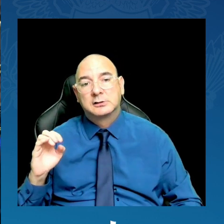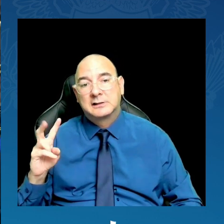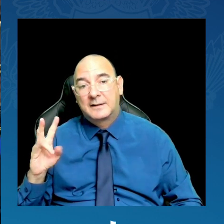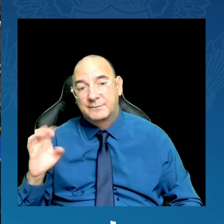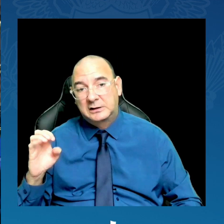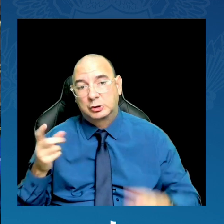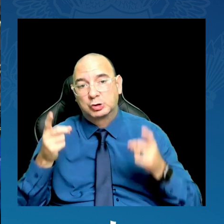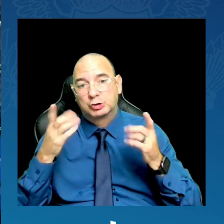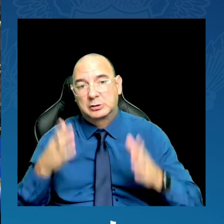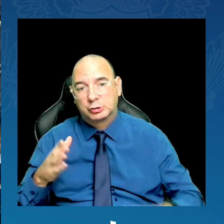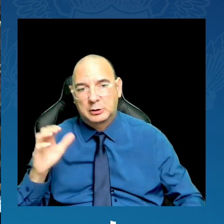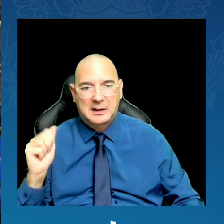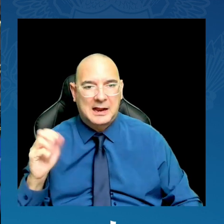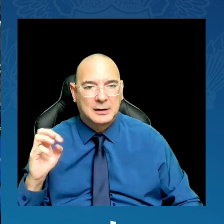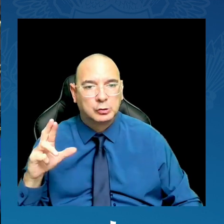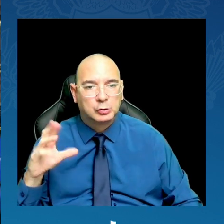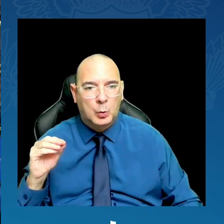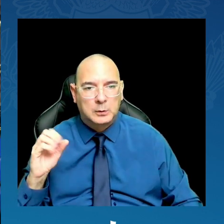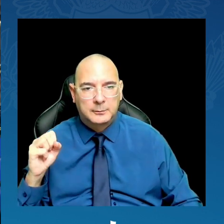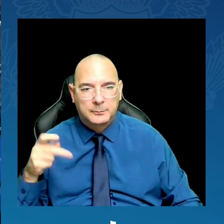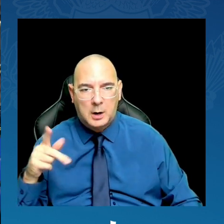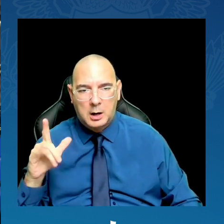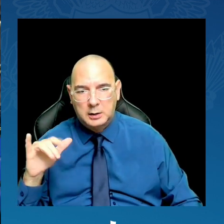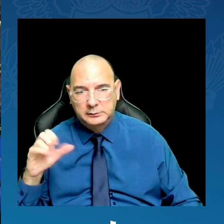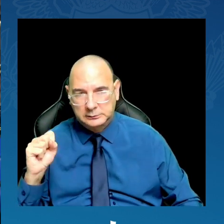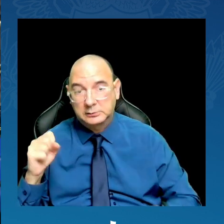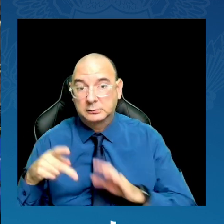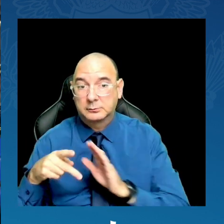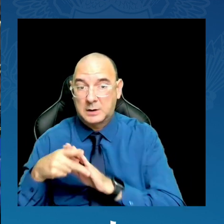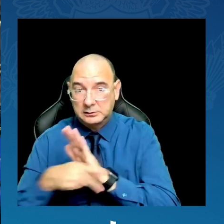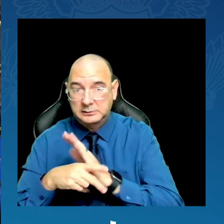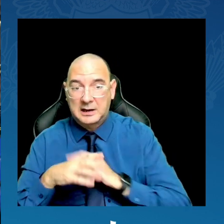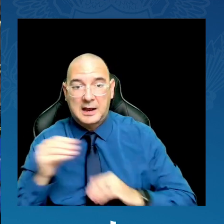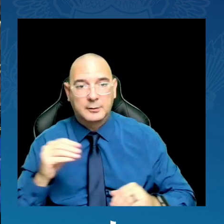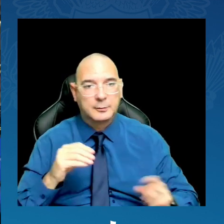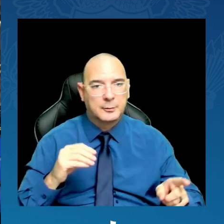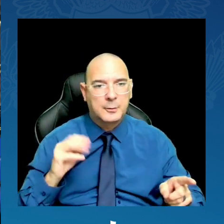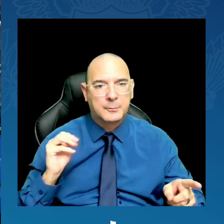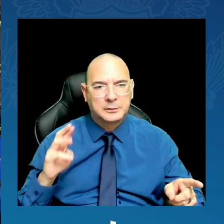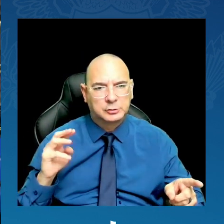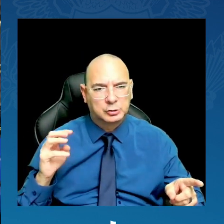We have Dr. Chris Coons to consider, please,